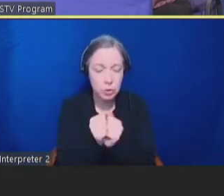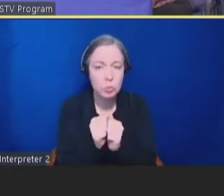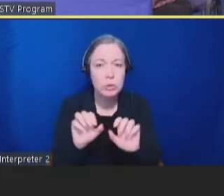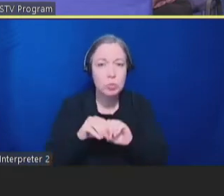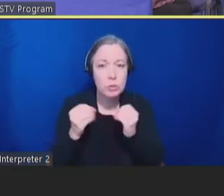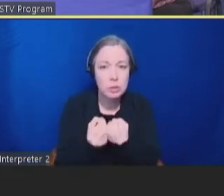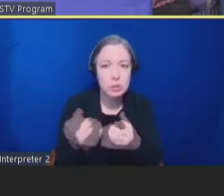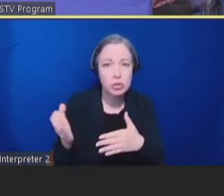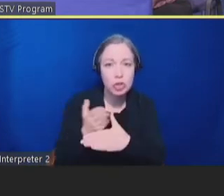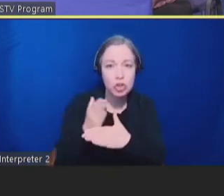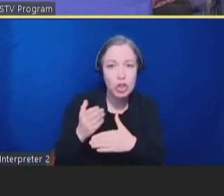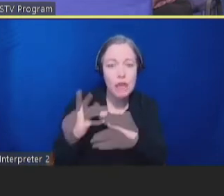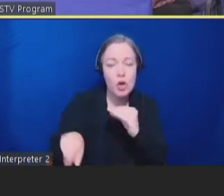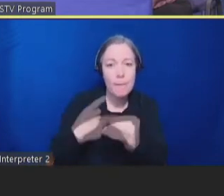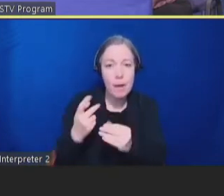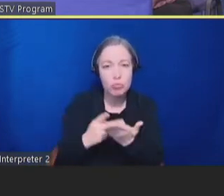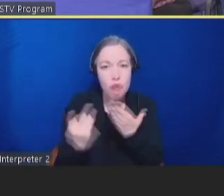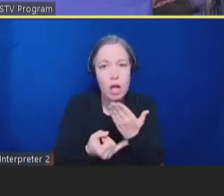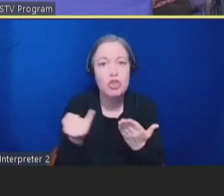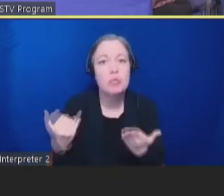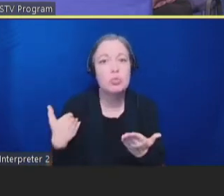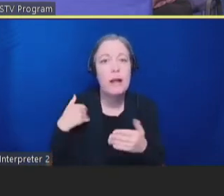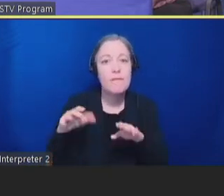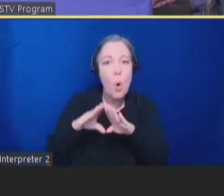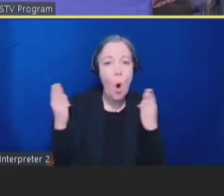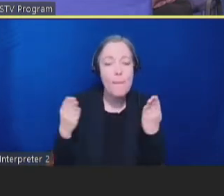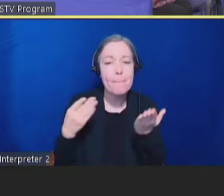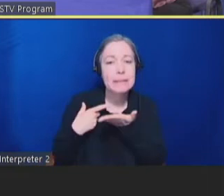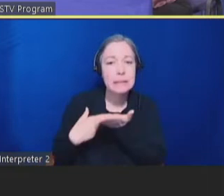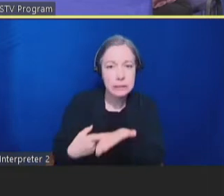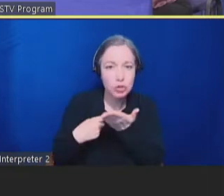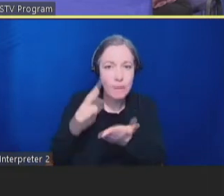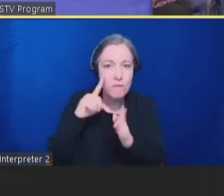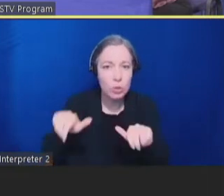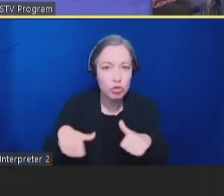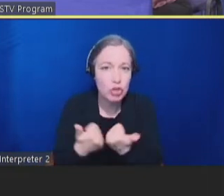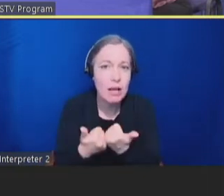share out about their projects. We would have open discussions for challenges, successes,